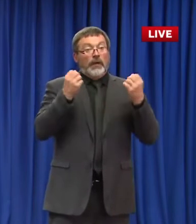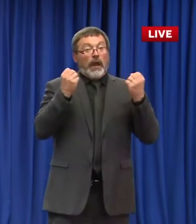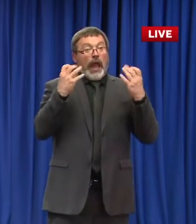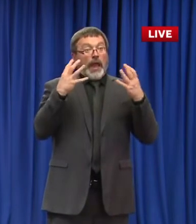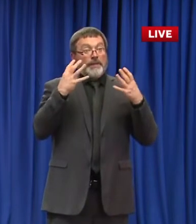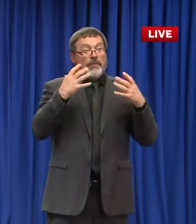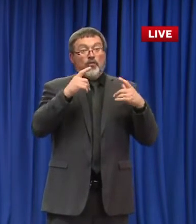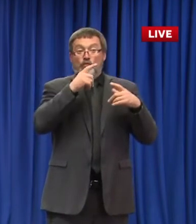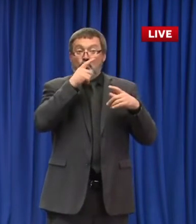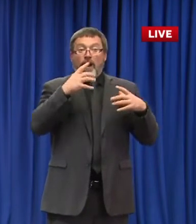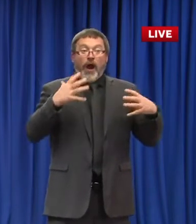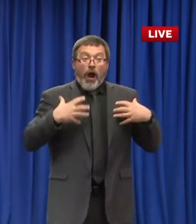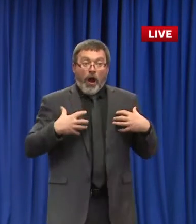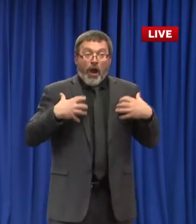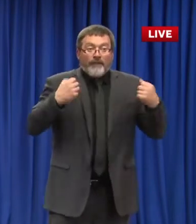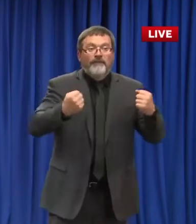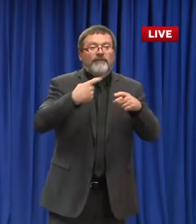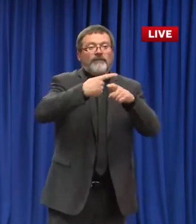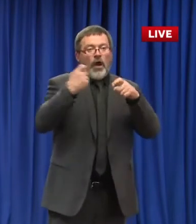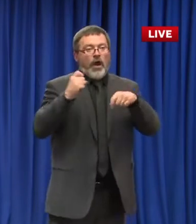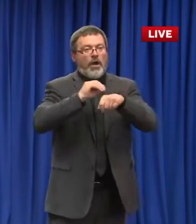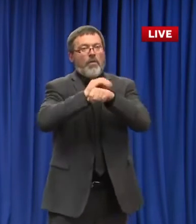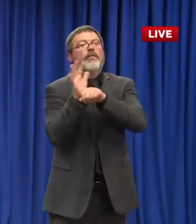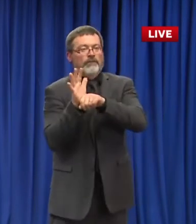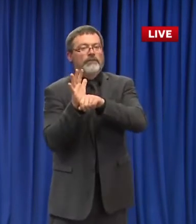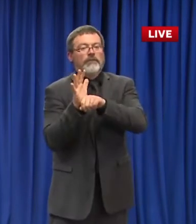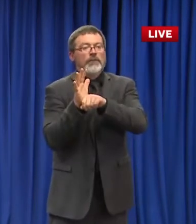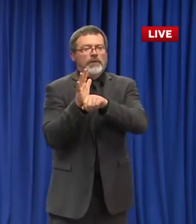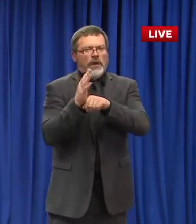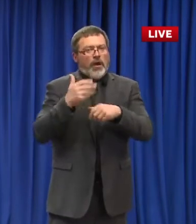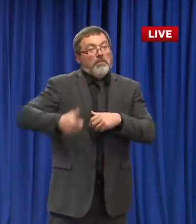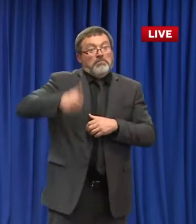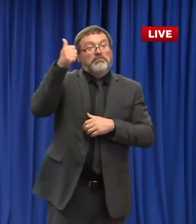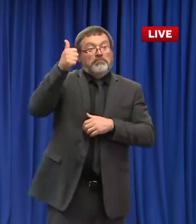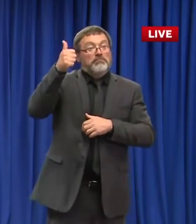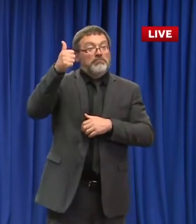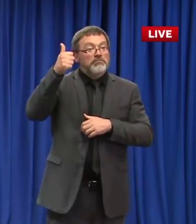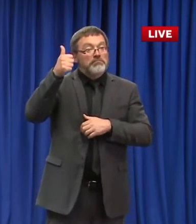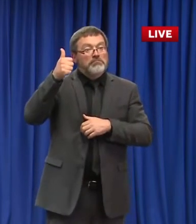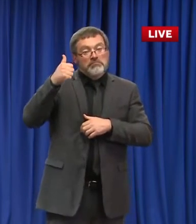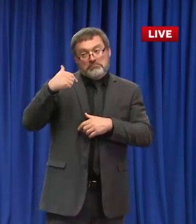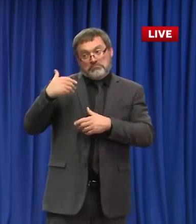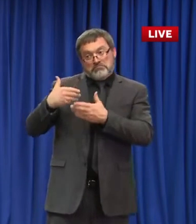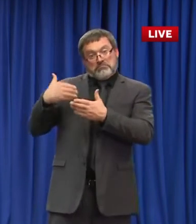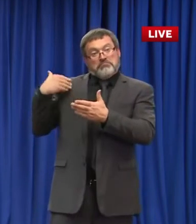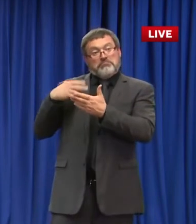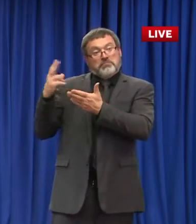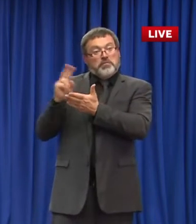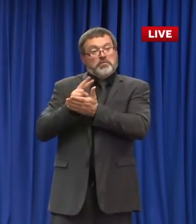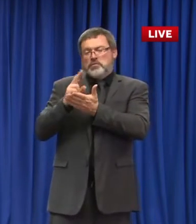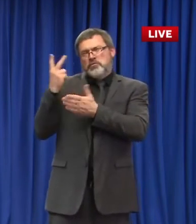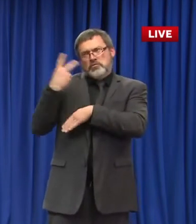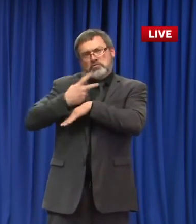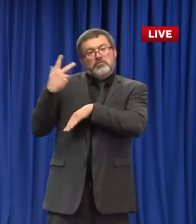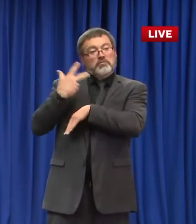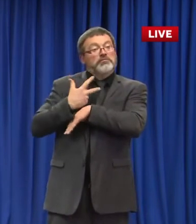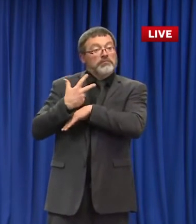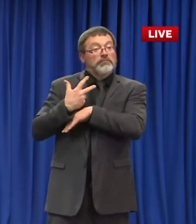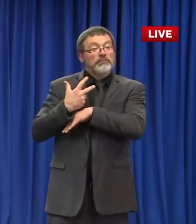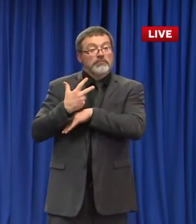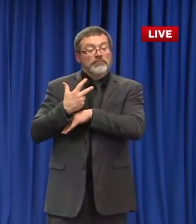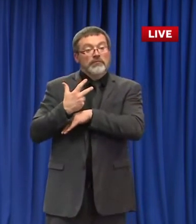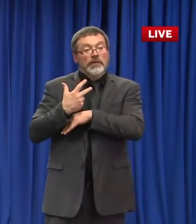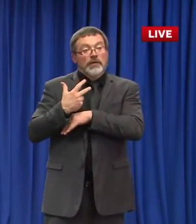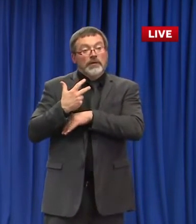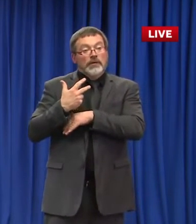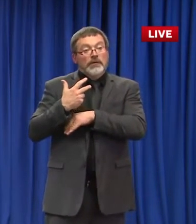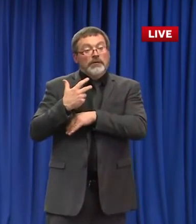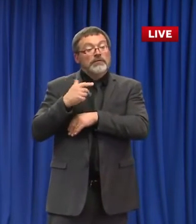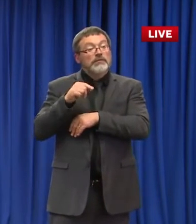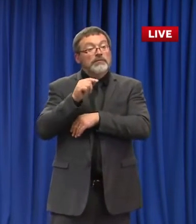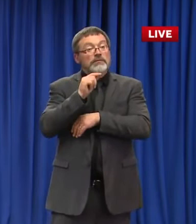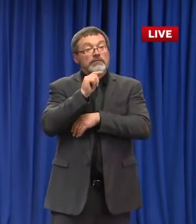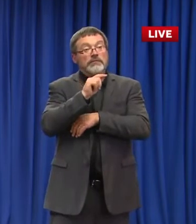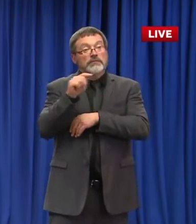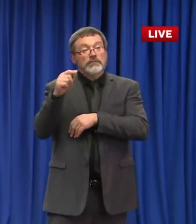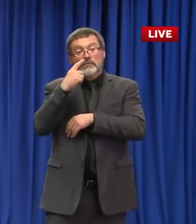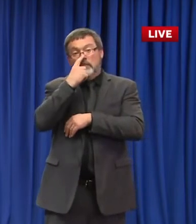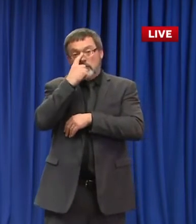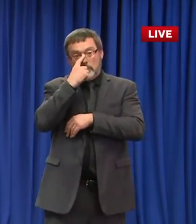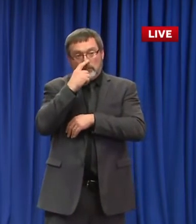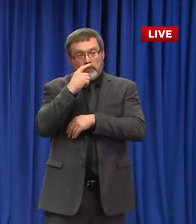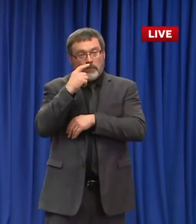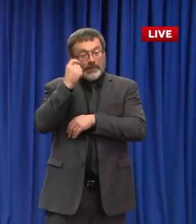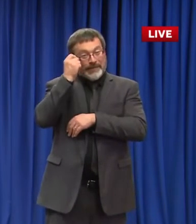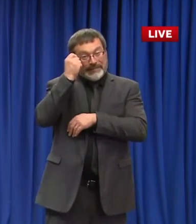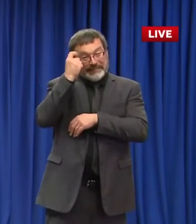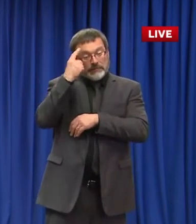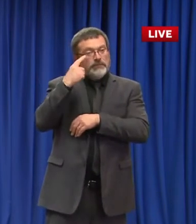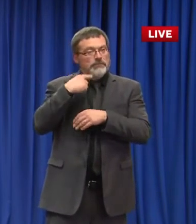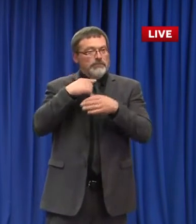SO ARE WE COVERED NUMBERS YOU’LL SEE THAT I WE HAD A SIGNIFICANT JUMP IN ARE RECOVERED NUMBERS OVER THE LAST COUPLE OF DAYS WHAT THAT REALLY RELATES TO IS IF YOU’LL NOTICE TWO OR TWO